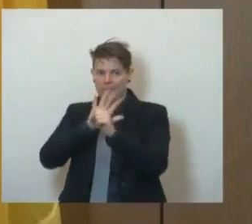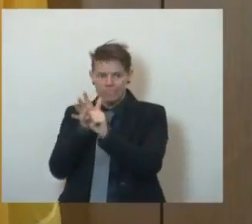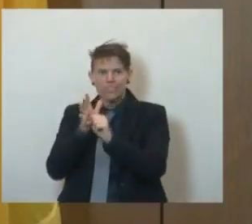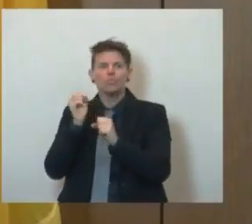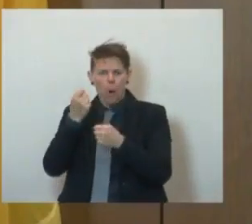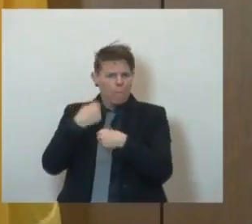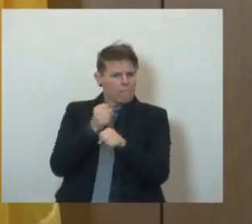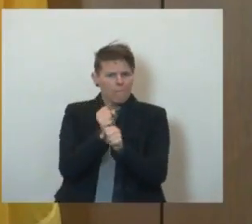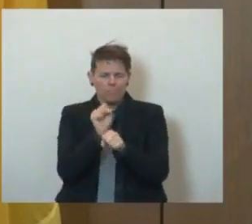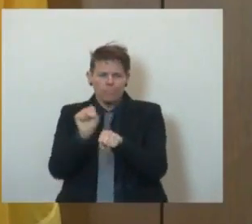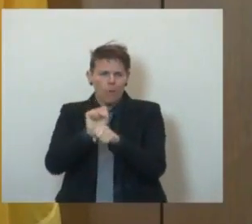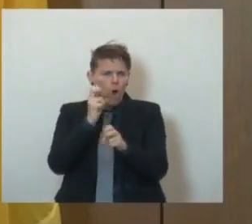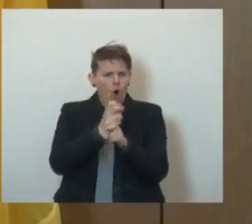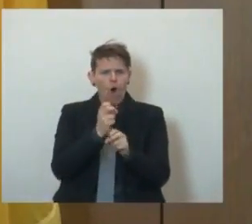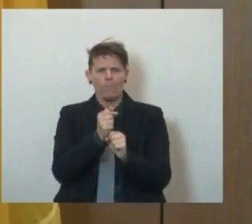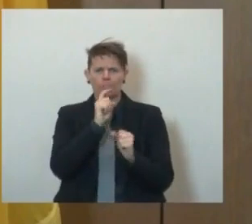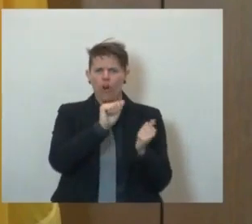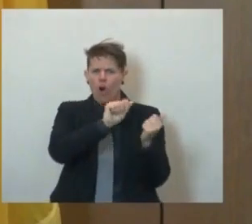CORONAVIRUS OUTBREAK HERE IN NEW MEXICO.